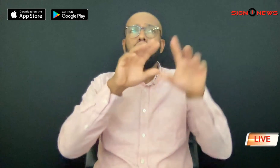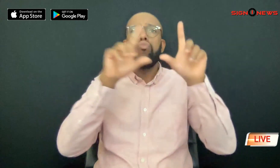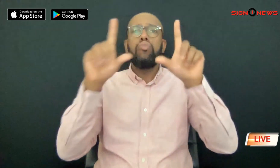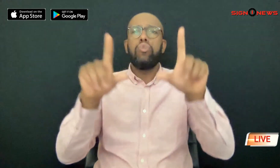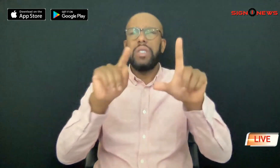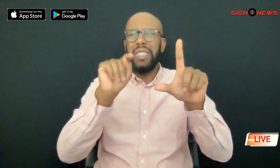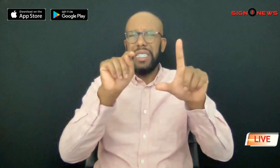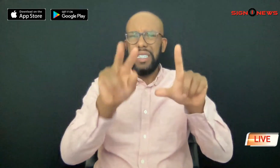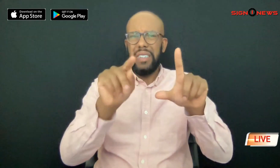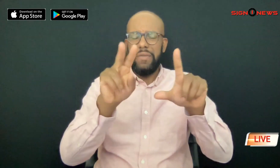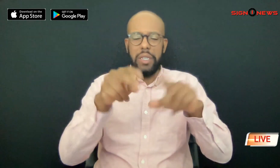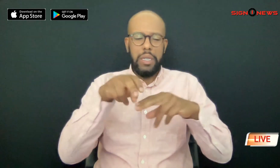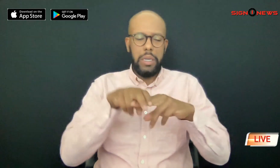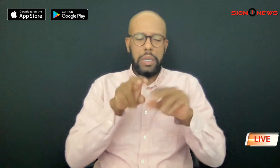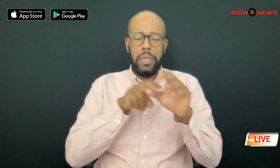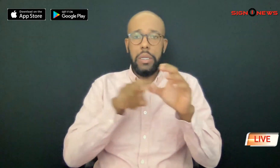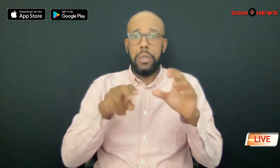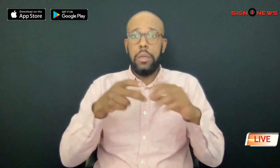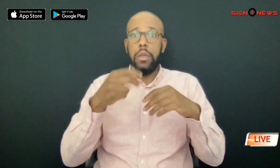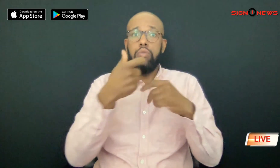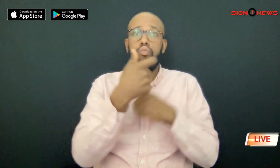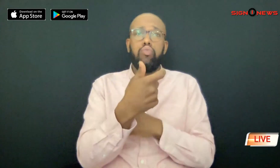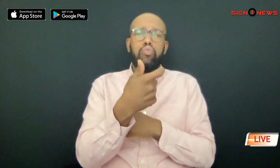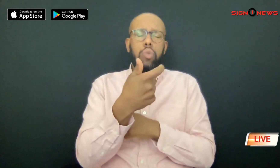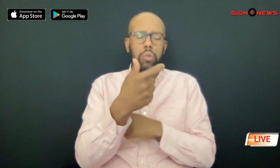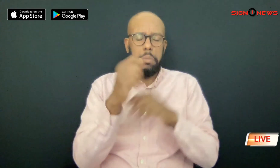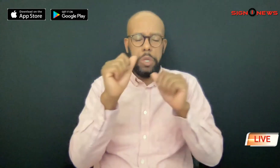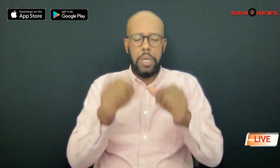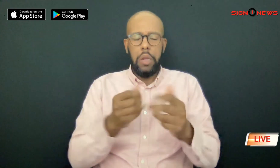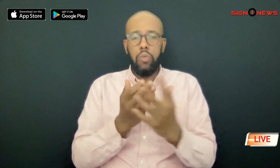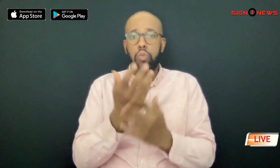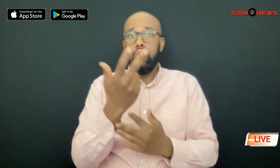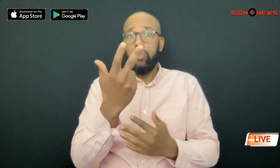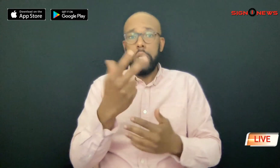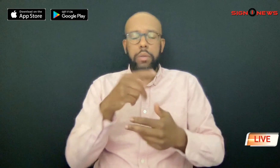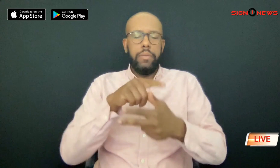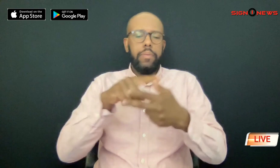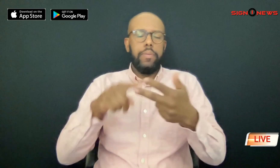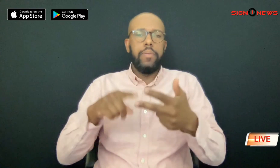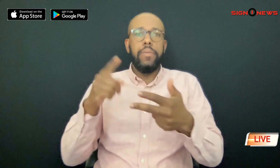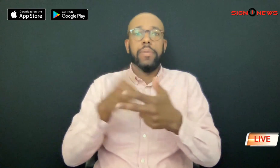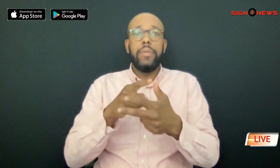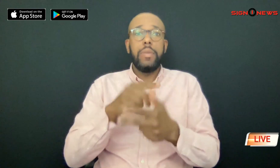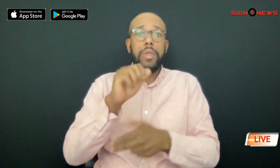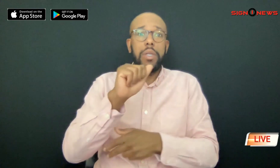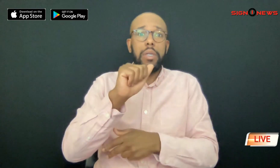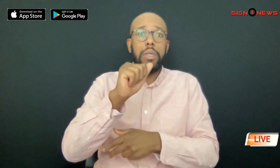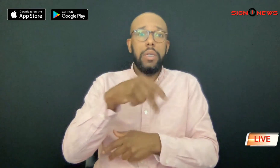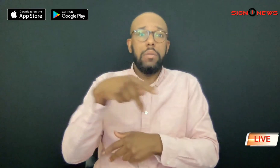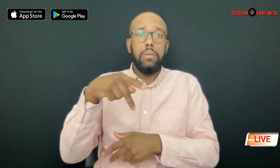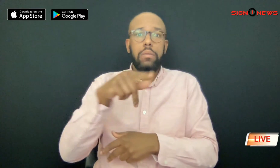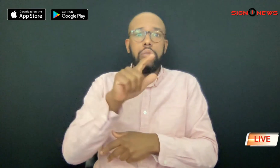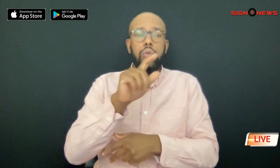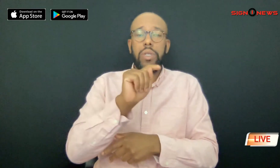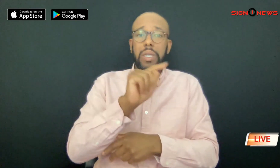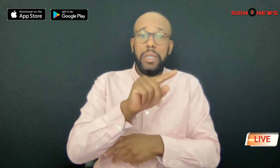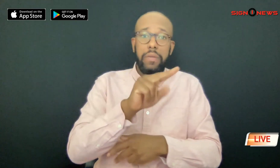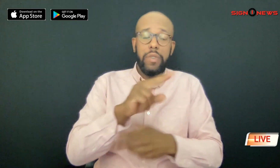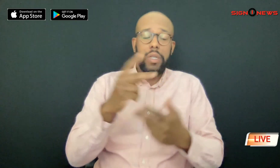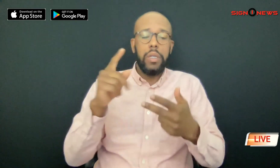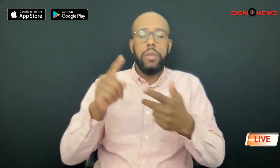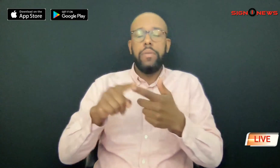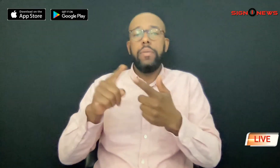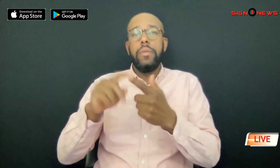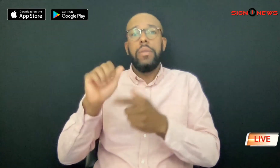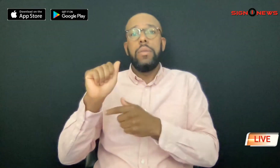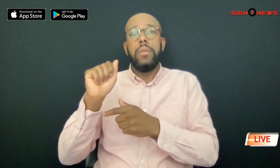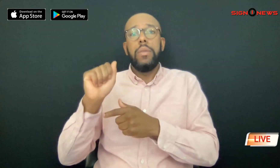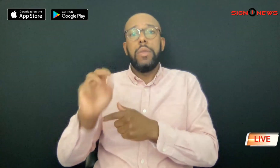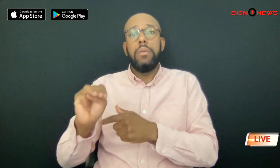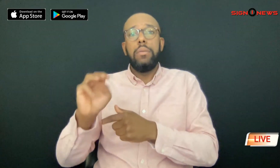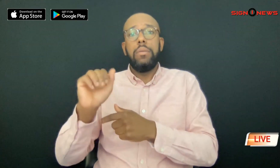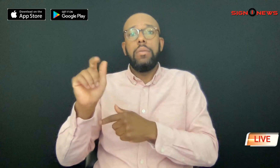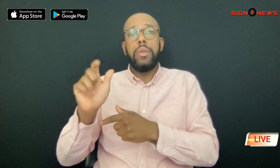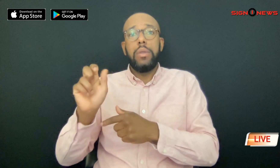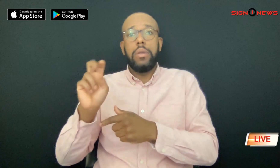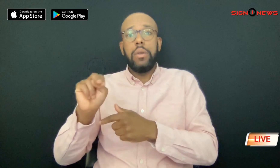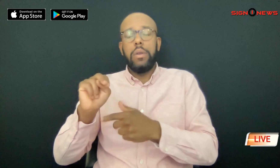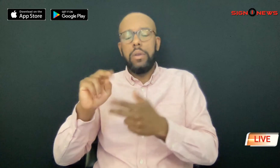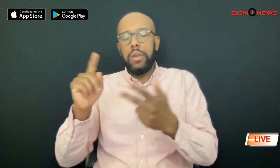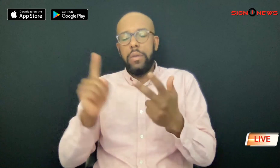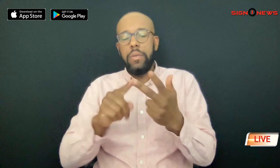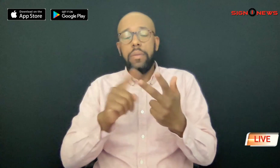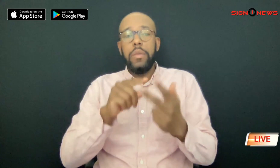but if you prefer to watch it on television you can watch it at home on Apple TV Amazon and Roku